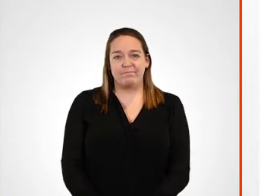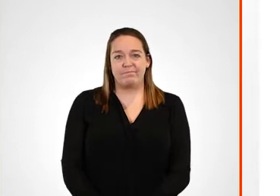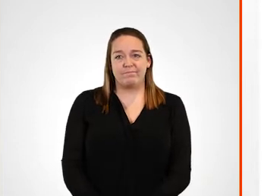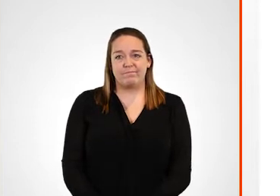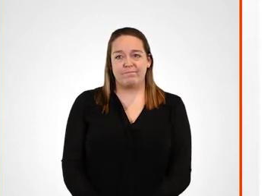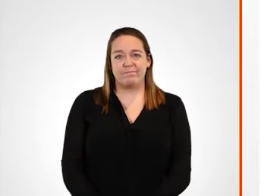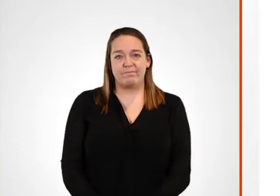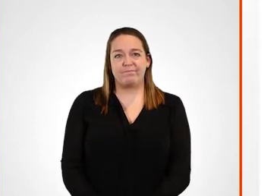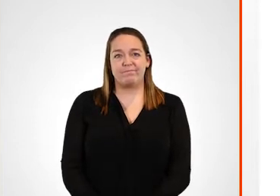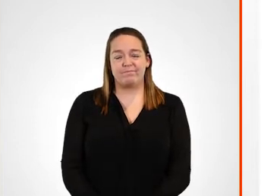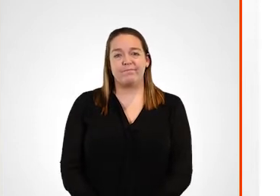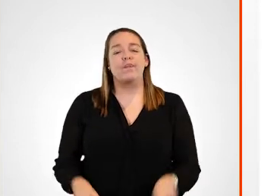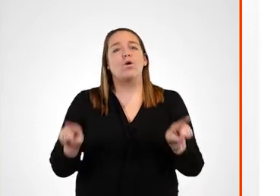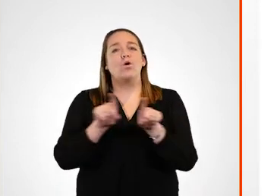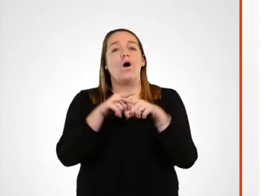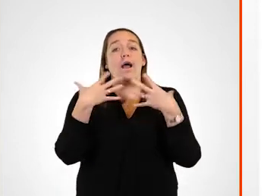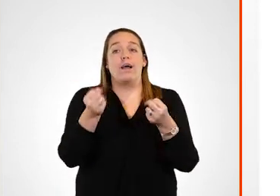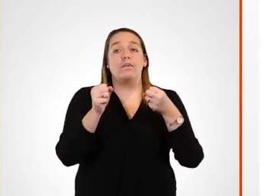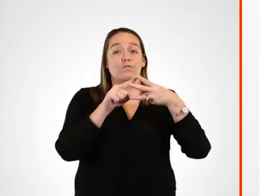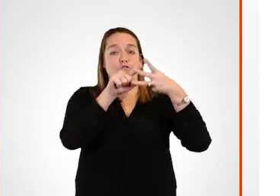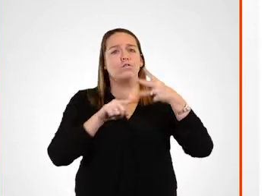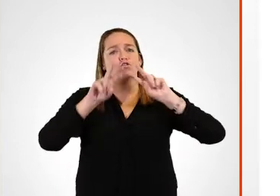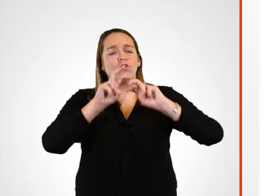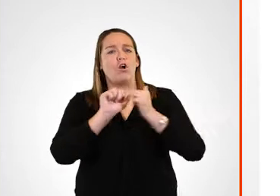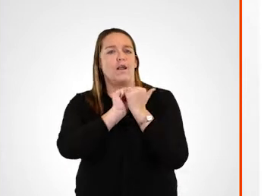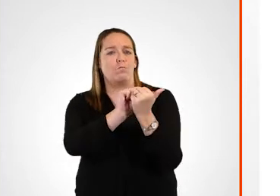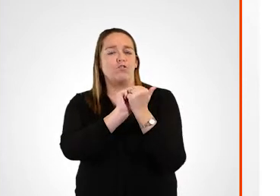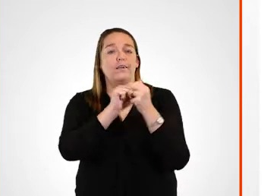And again my research collaborators were Jongmin Jung,